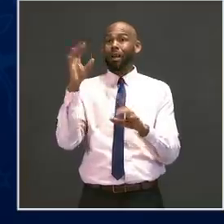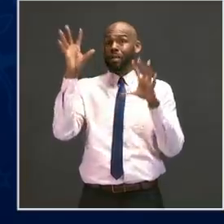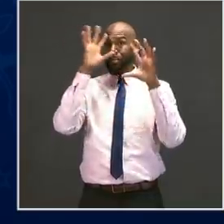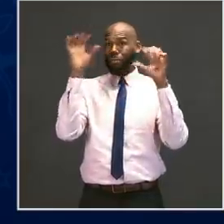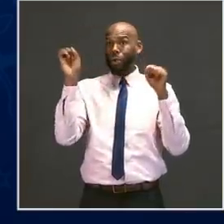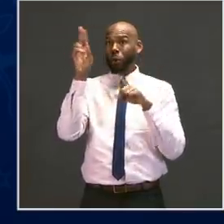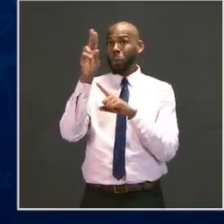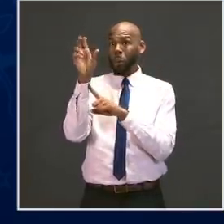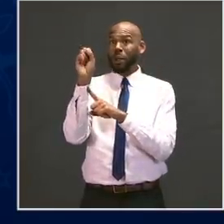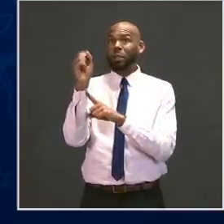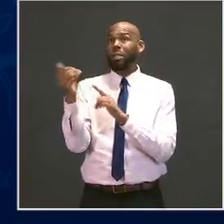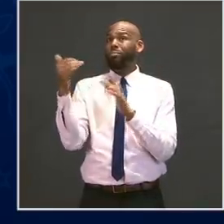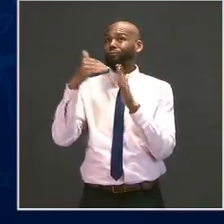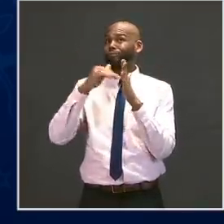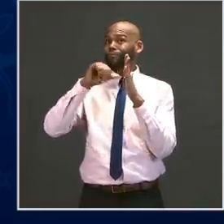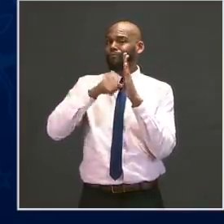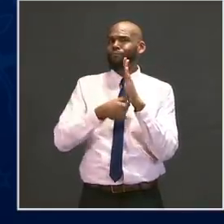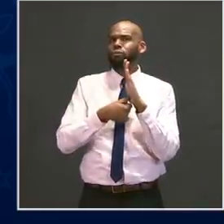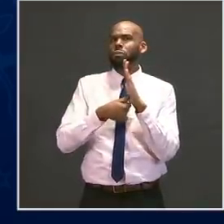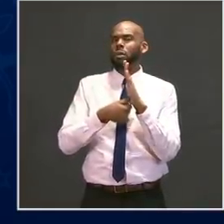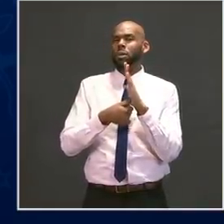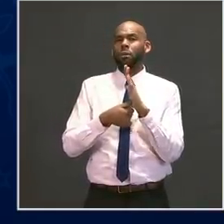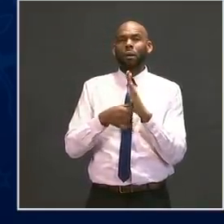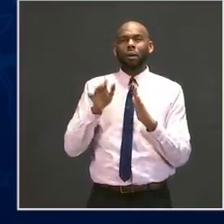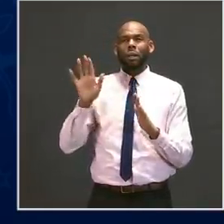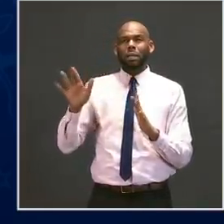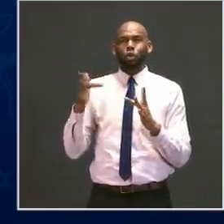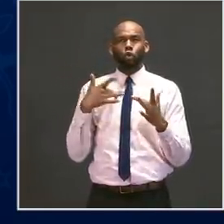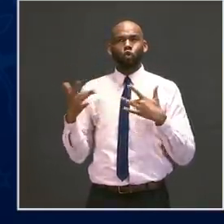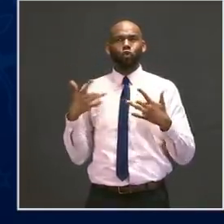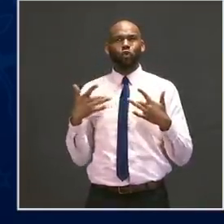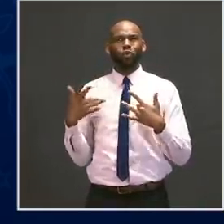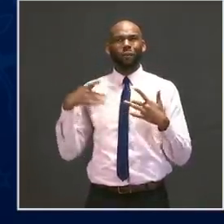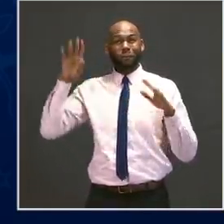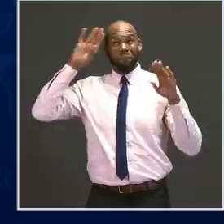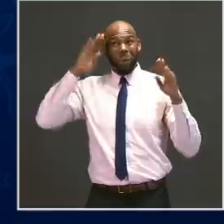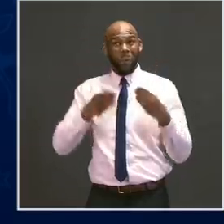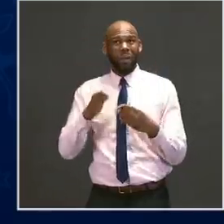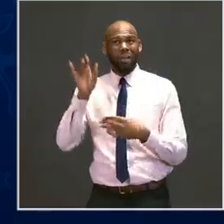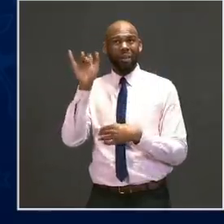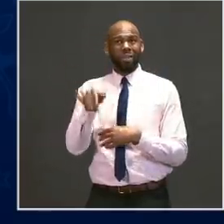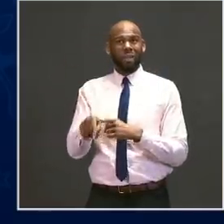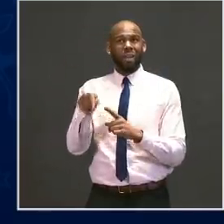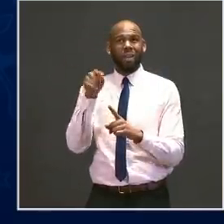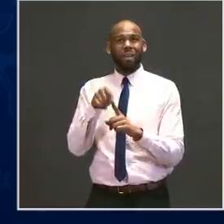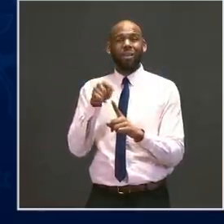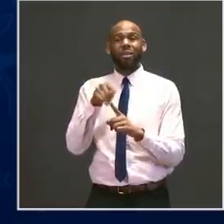reiterated that focus and his concerns about that, as well as the SolarWinds breach;